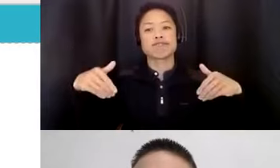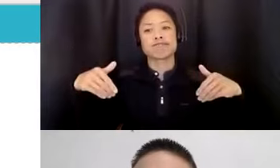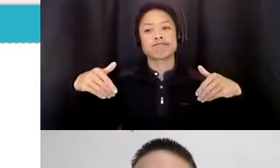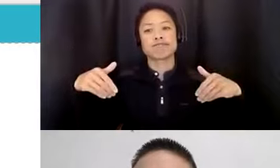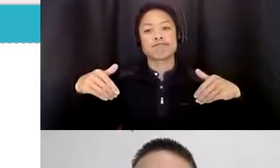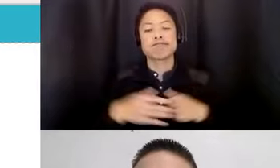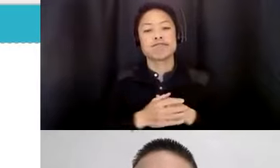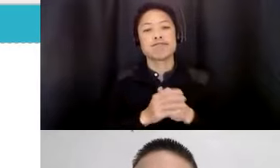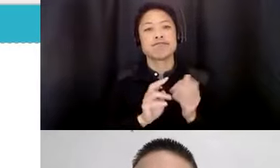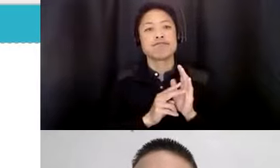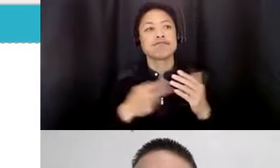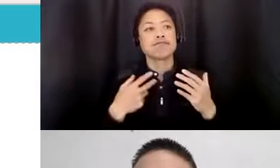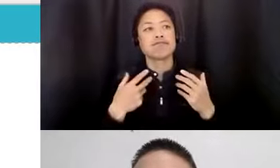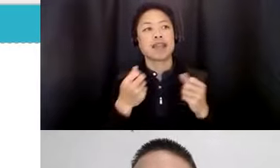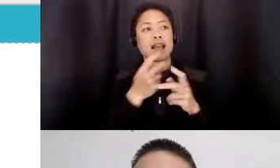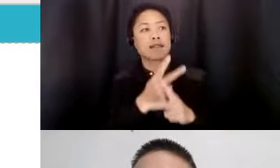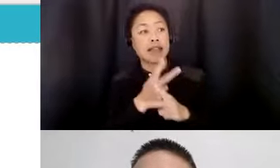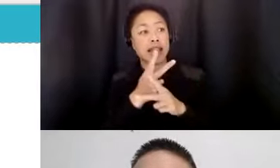the healthcare system would be completely overwhelmed